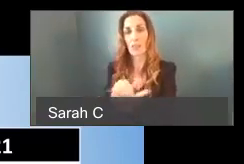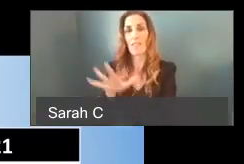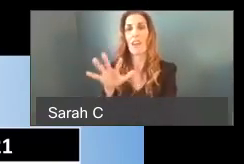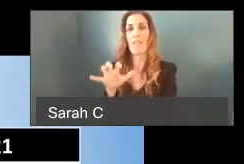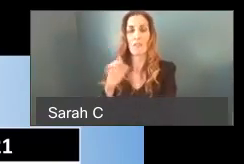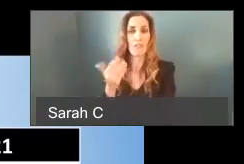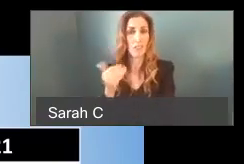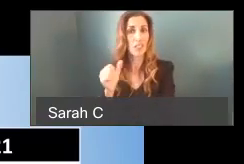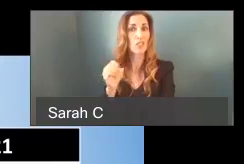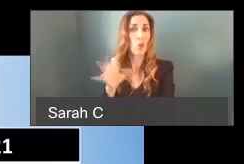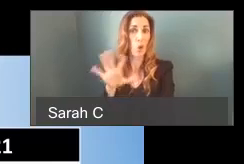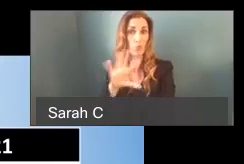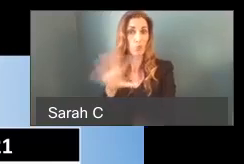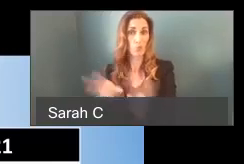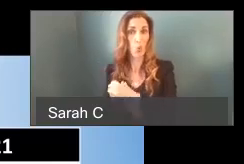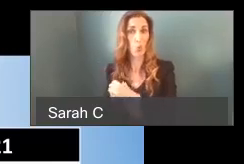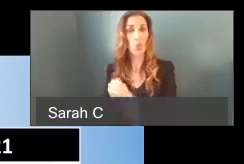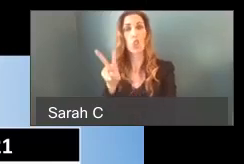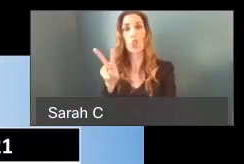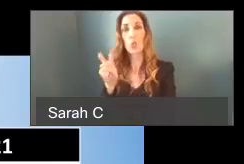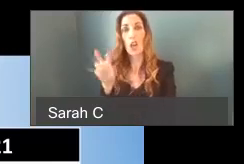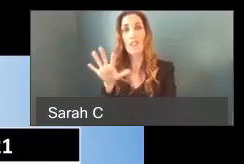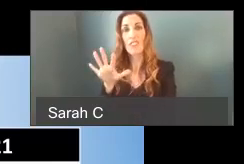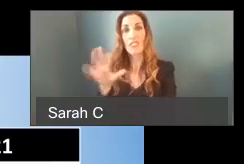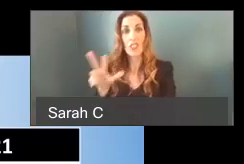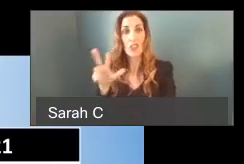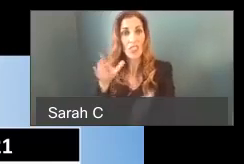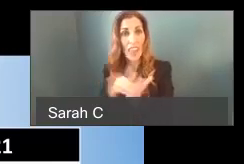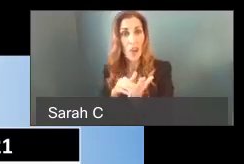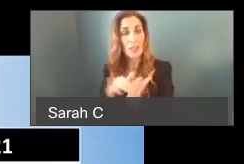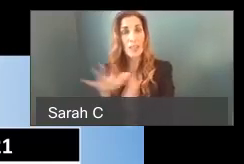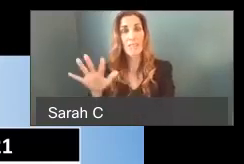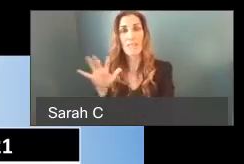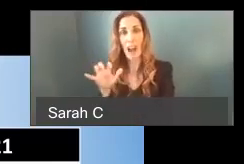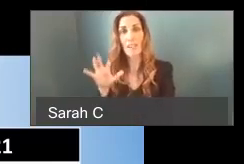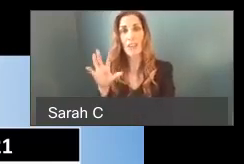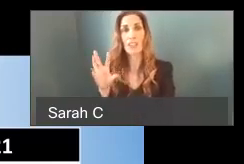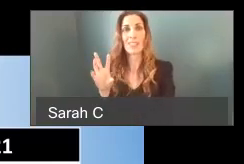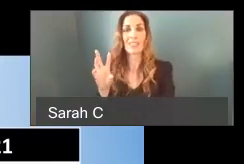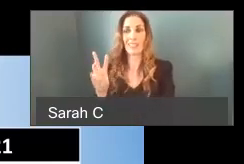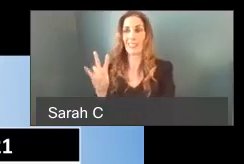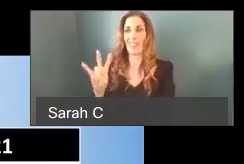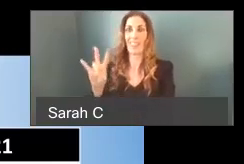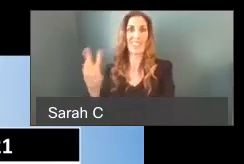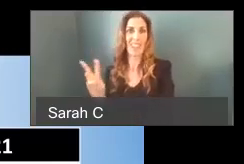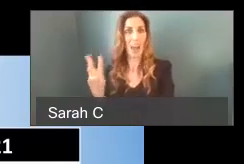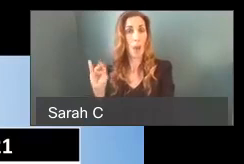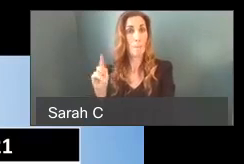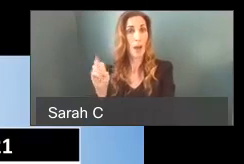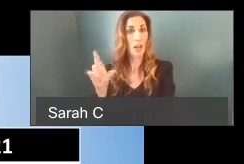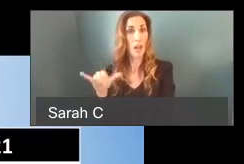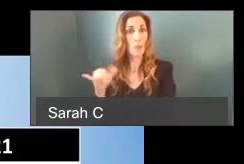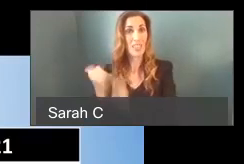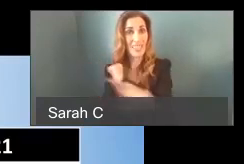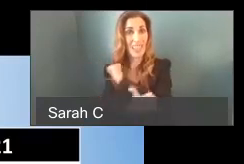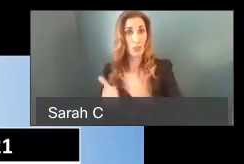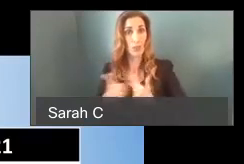are a total of 253,579 Montgomery County residents that are either partially or fully vaccinated.